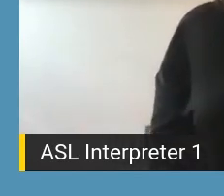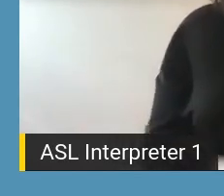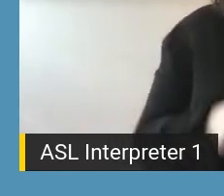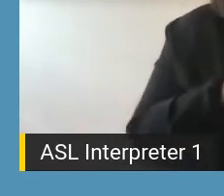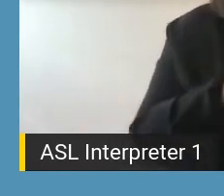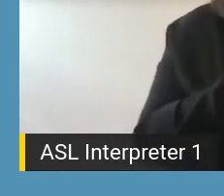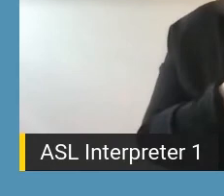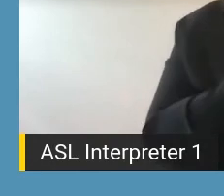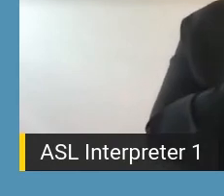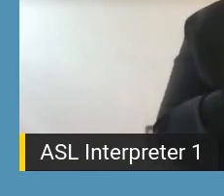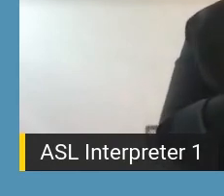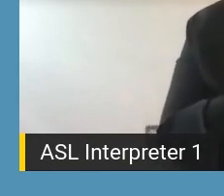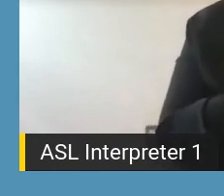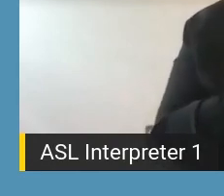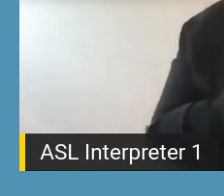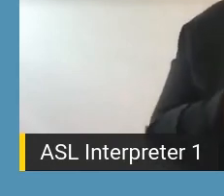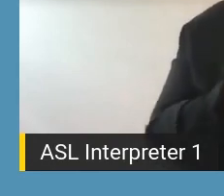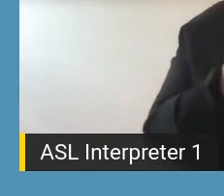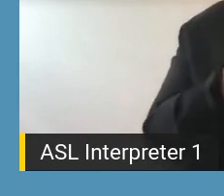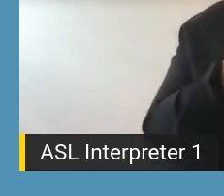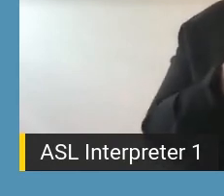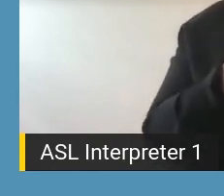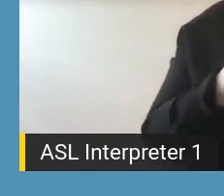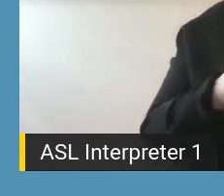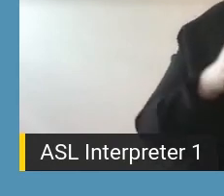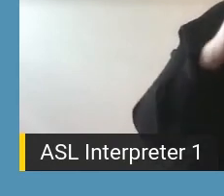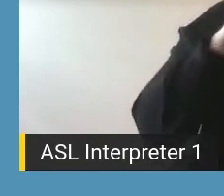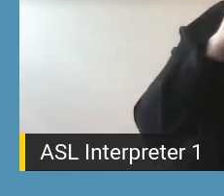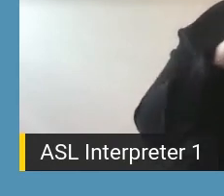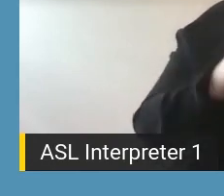so to speak to create the final audio piece? Any thoughts on that?